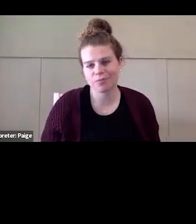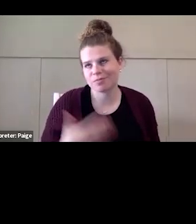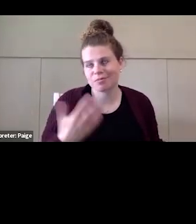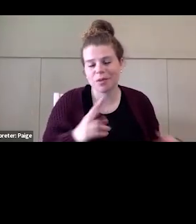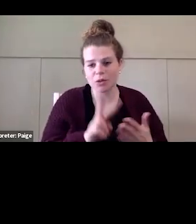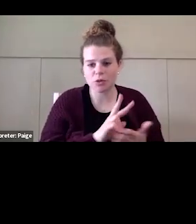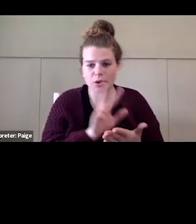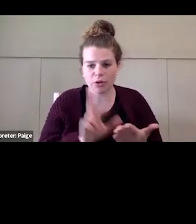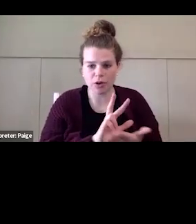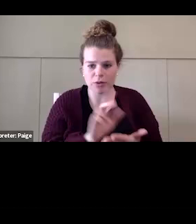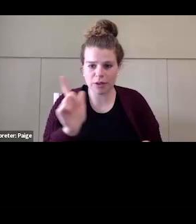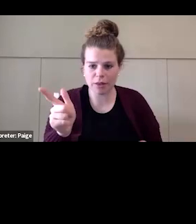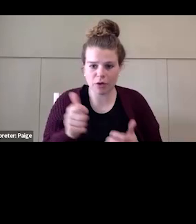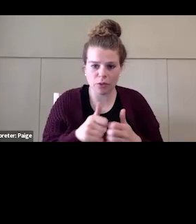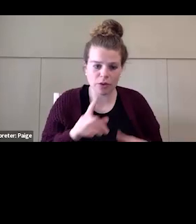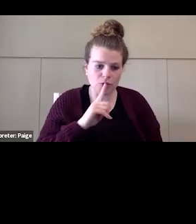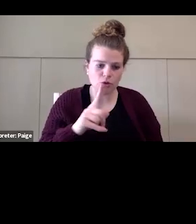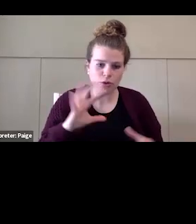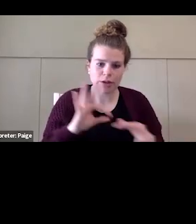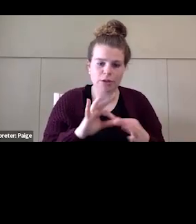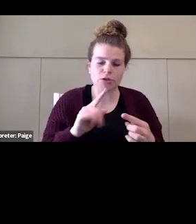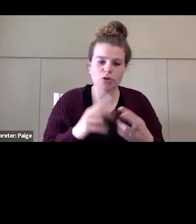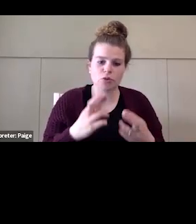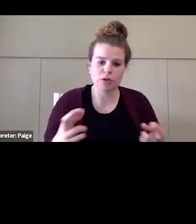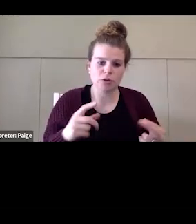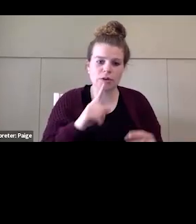without true connection to the resources that they really need.